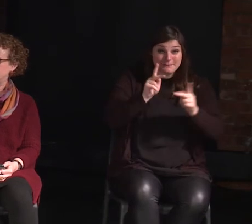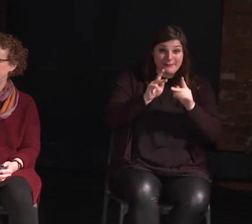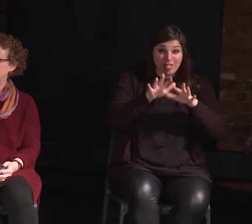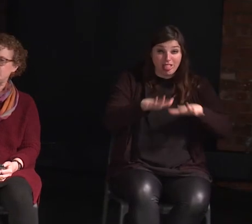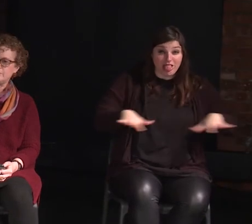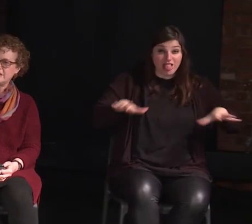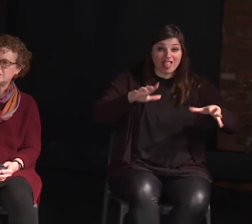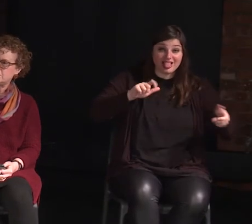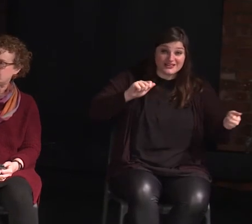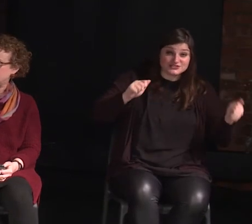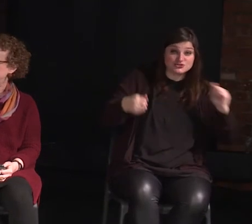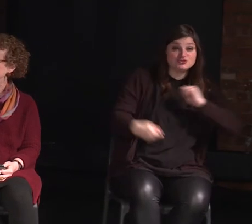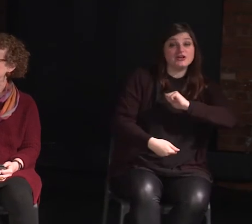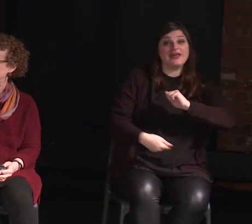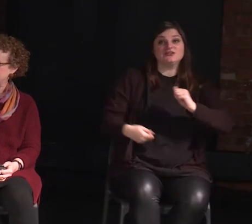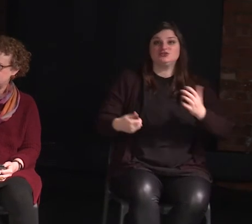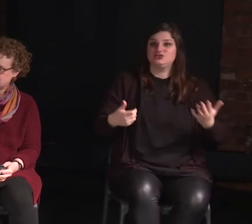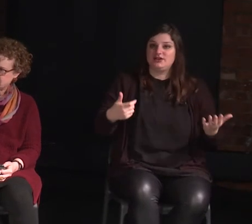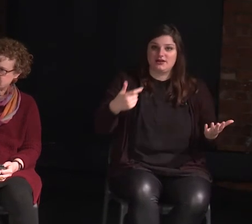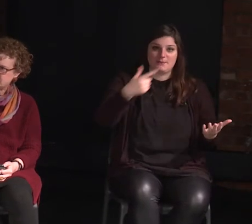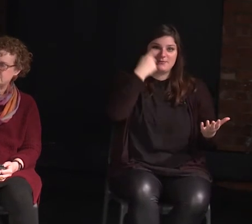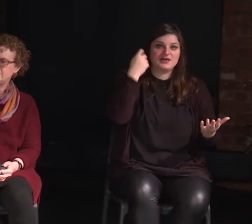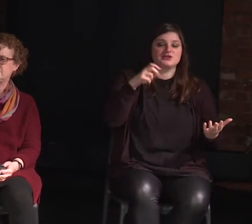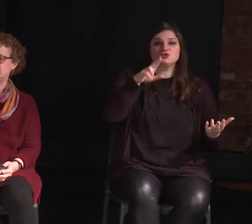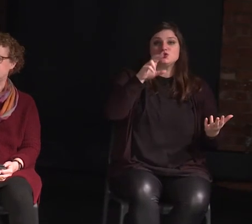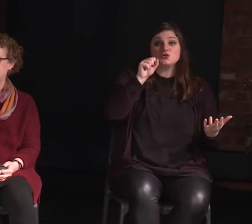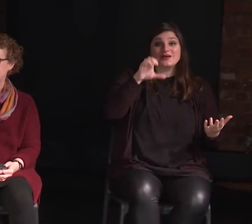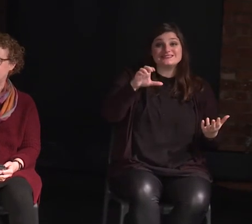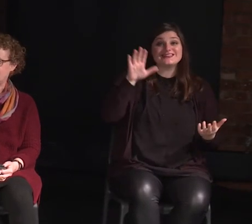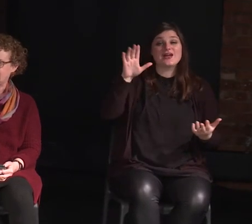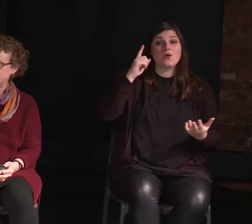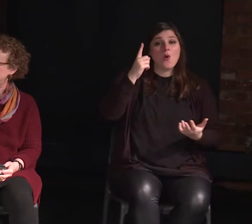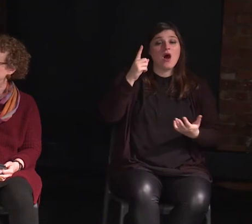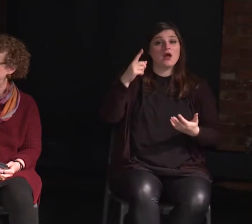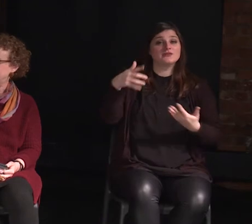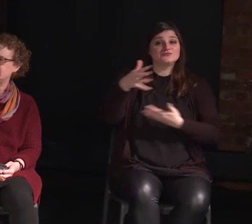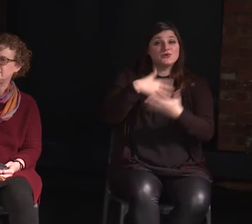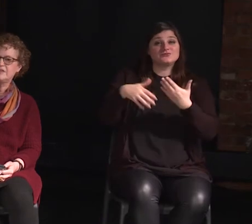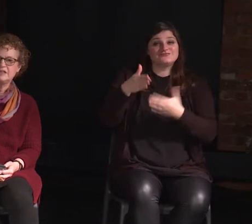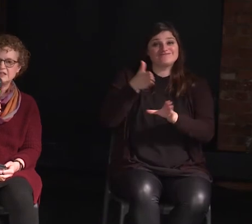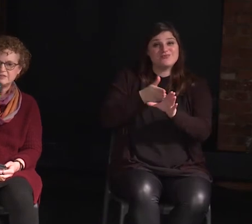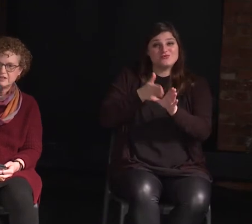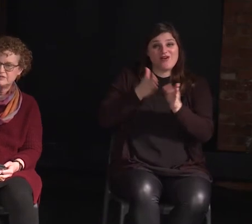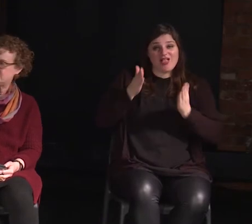by Manuel Pastor at USC, the sociologist who has spoken at various of the kinds of conferences